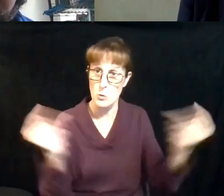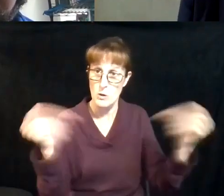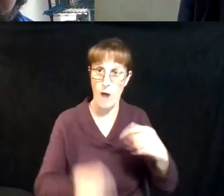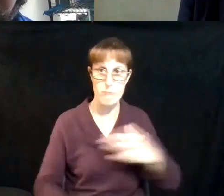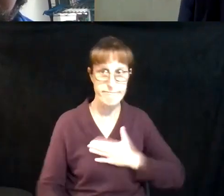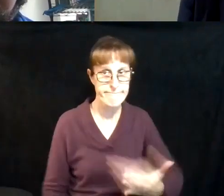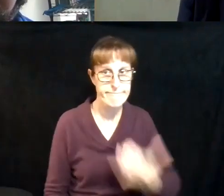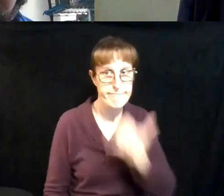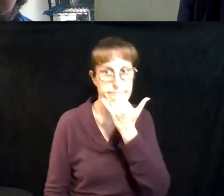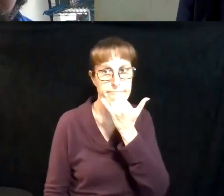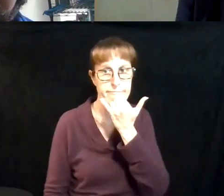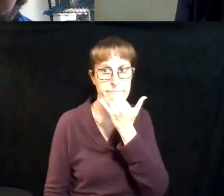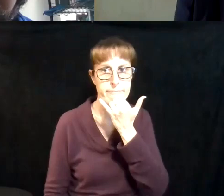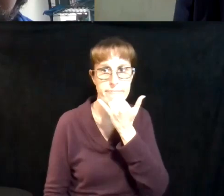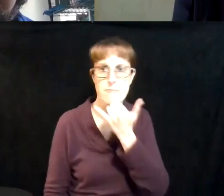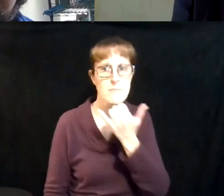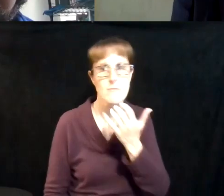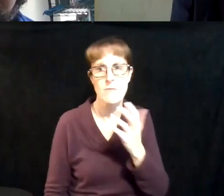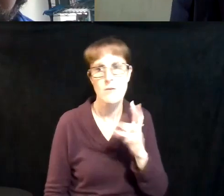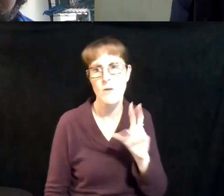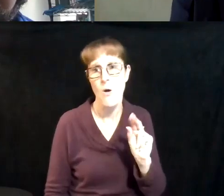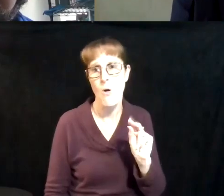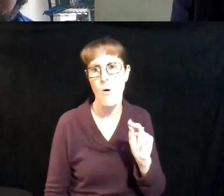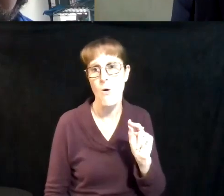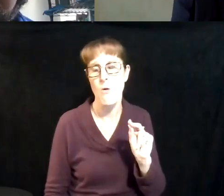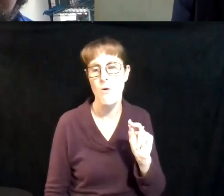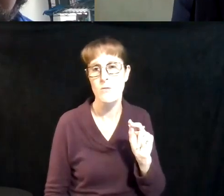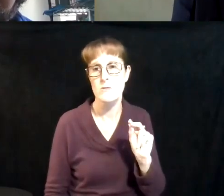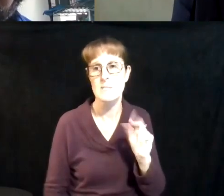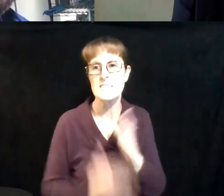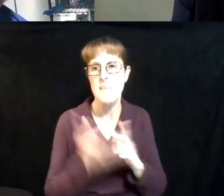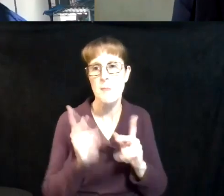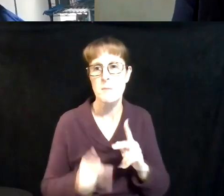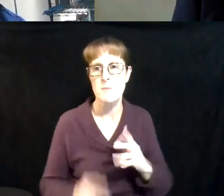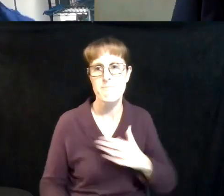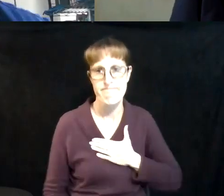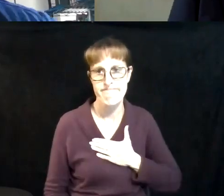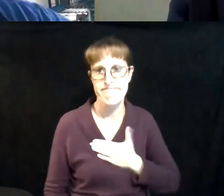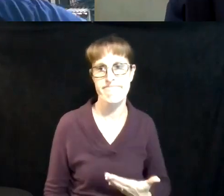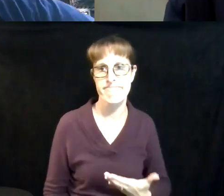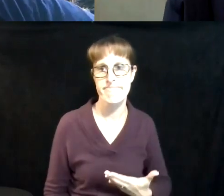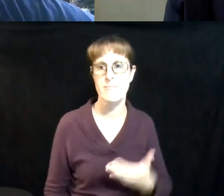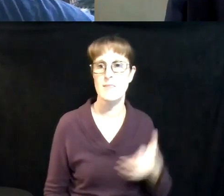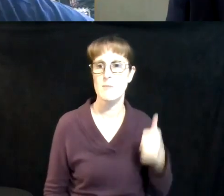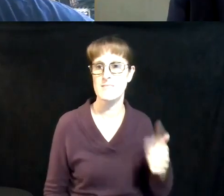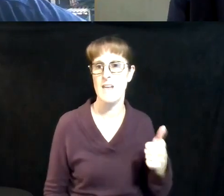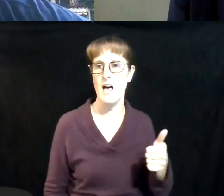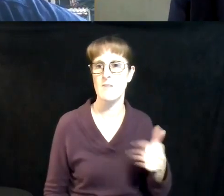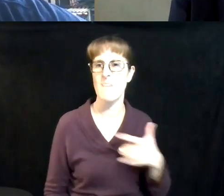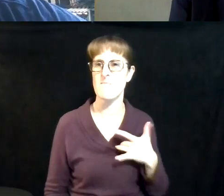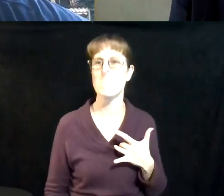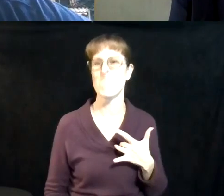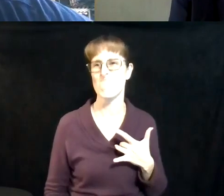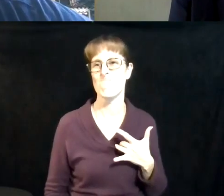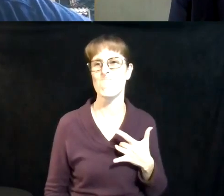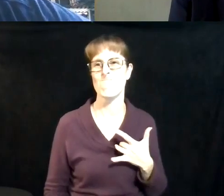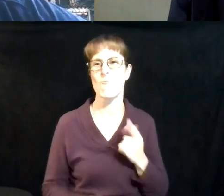naturally do and I can't answer why some people don't.